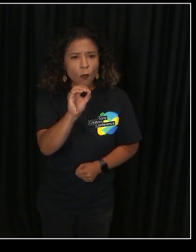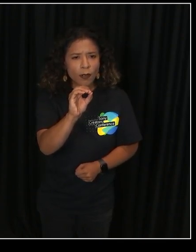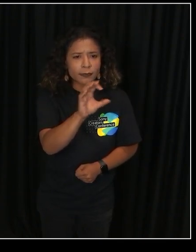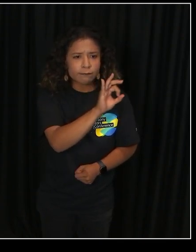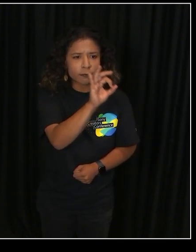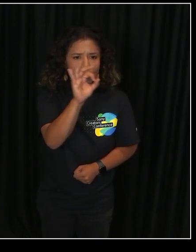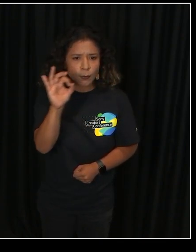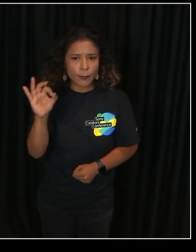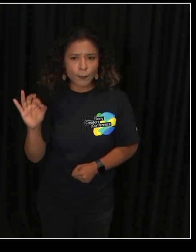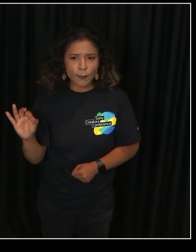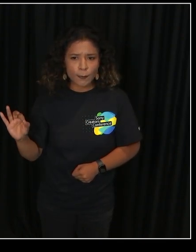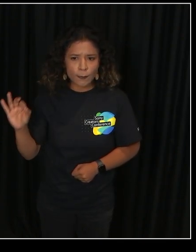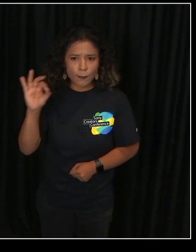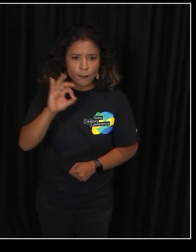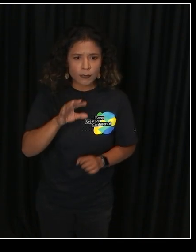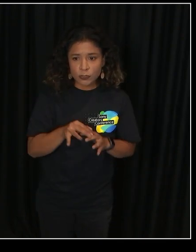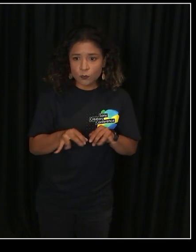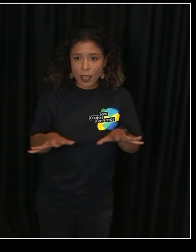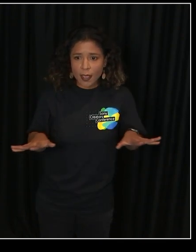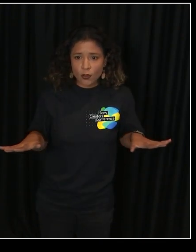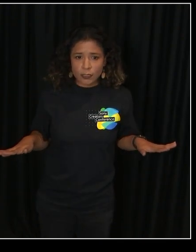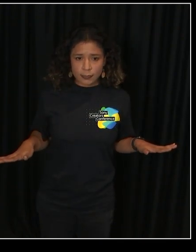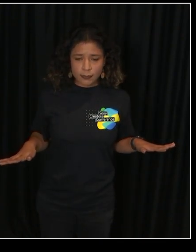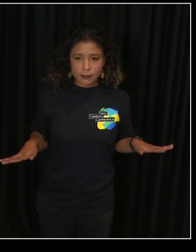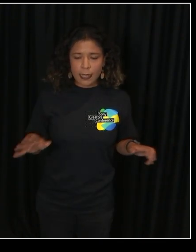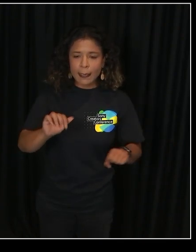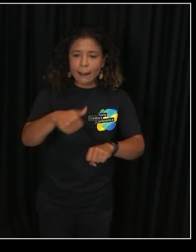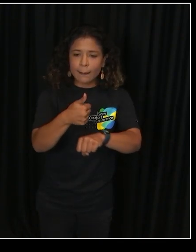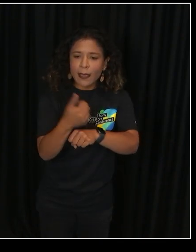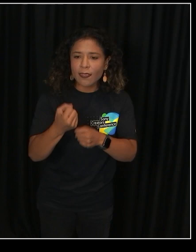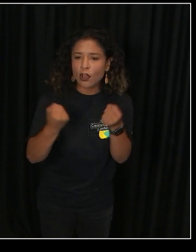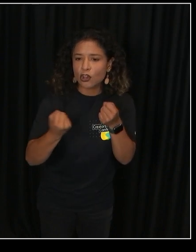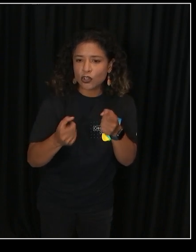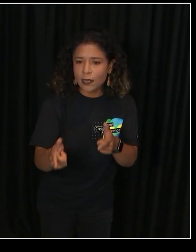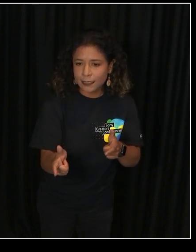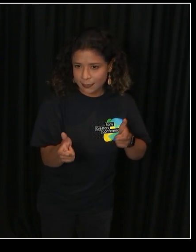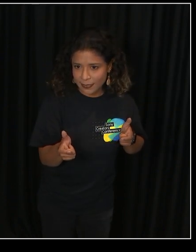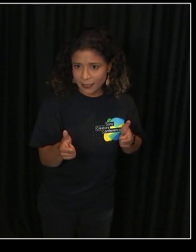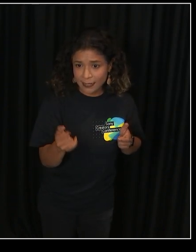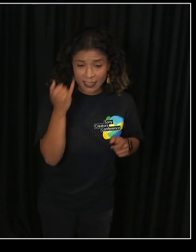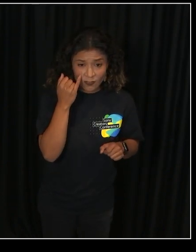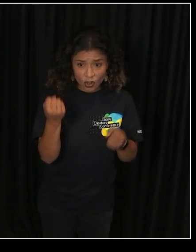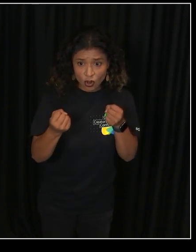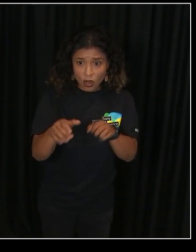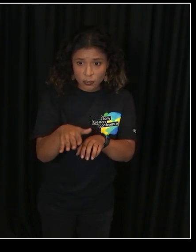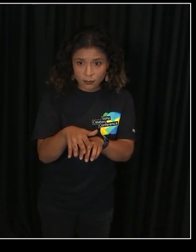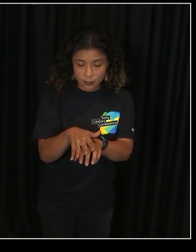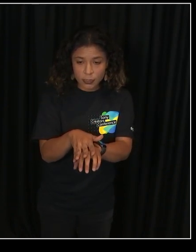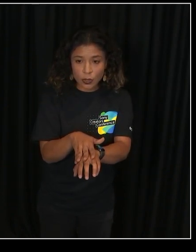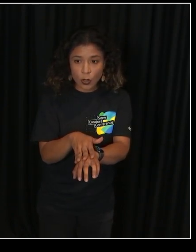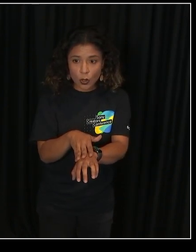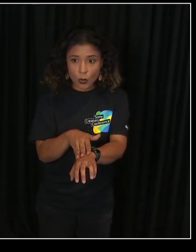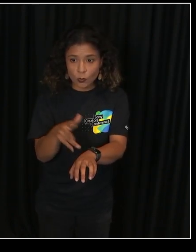all spread out equidistantly based upon the car's current speed. So as the car slows down in this corner here,